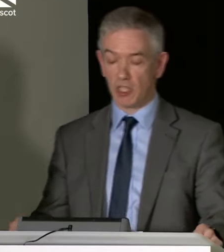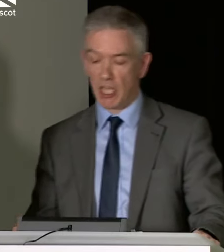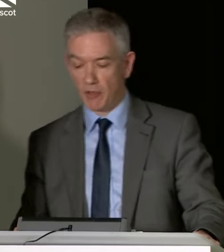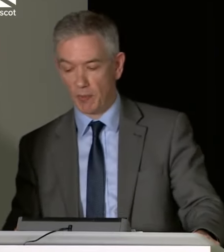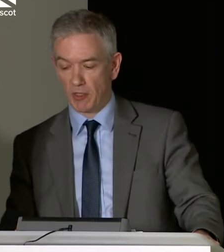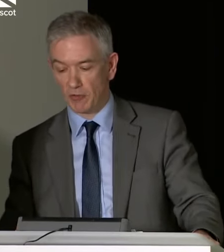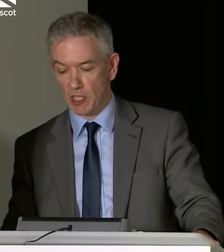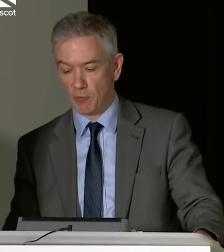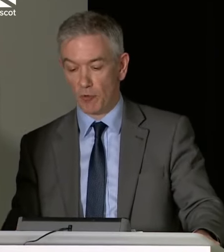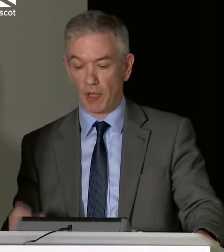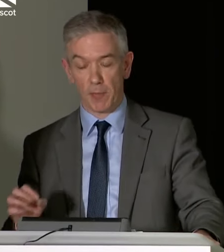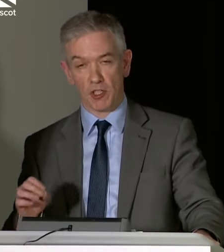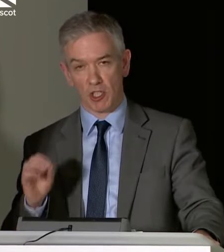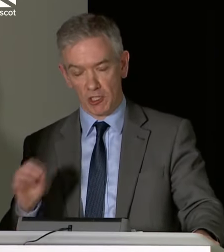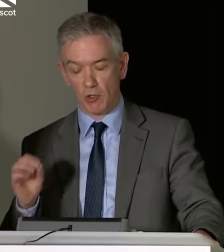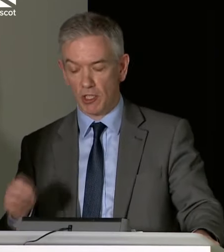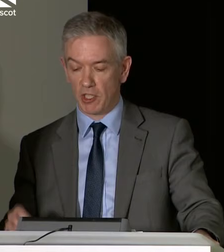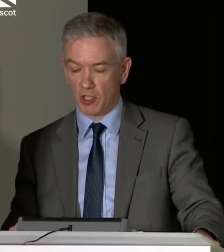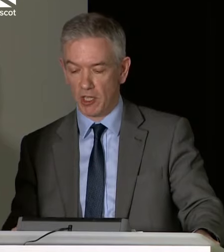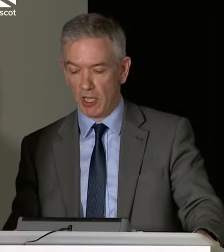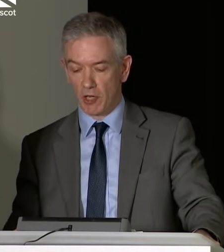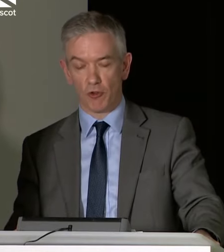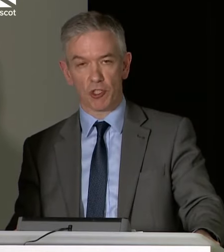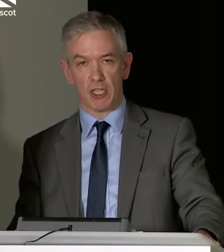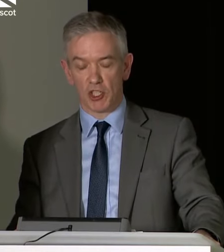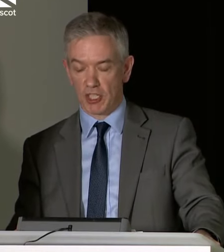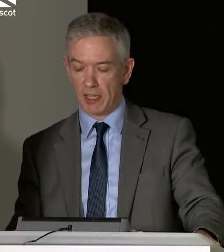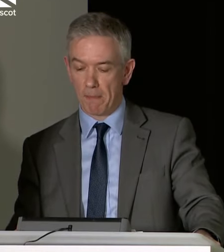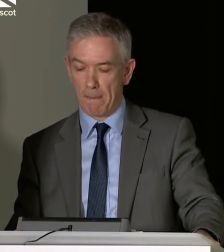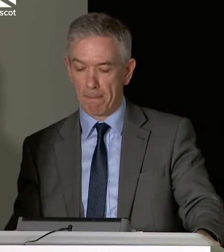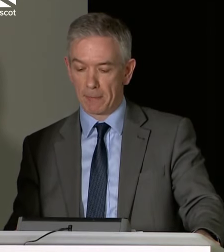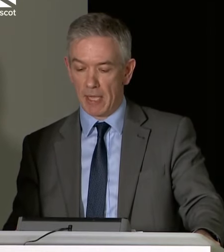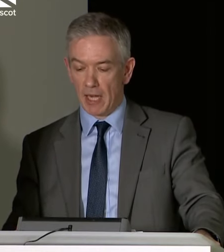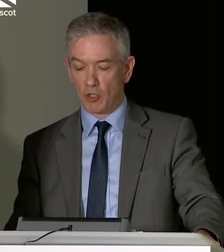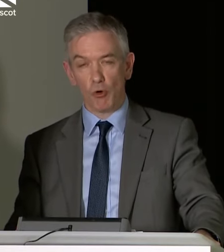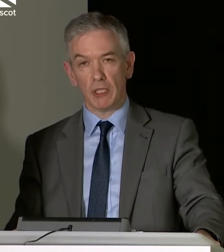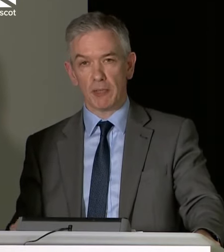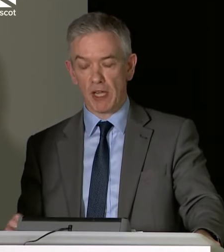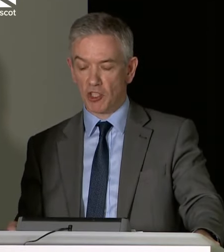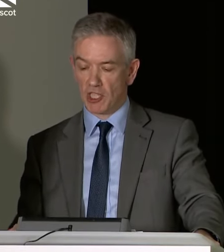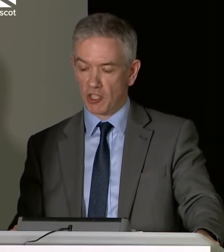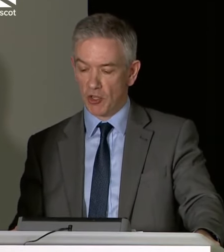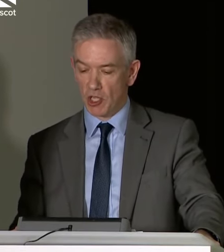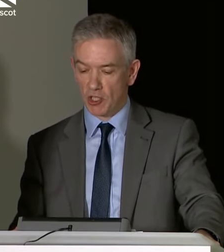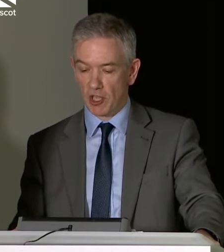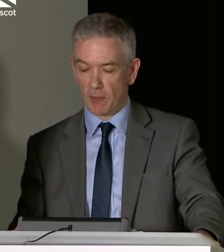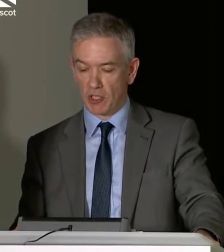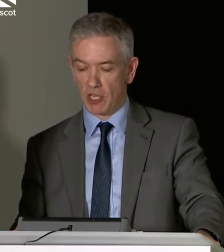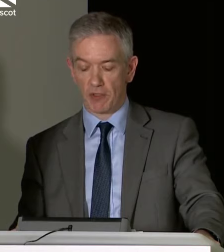the safest method of transport for that person's clinical condition are used each time and it's not only the emergency situations that the ambulance